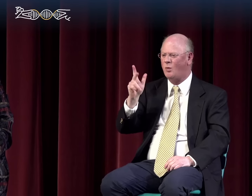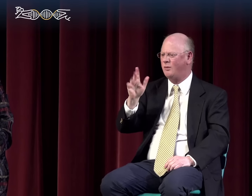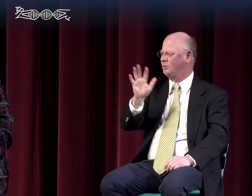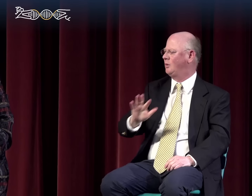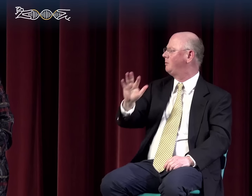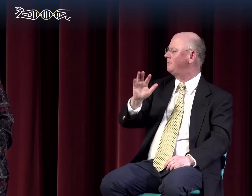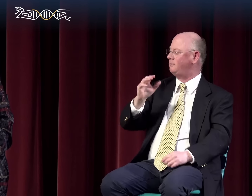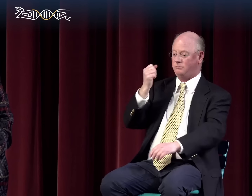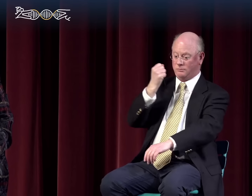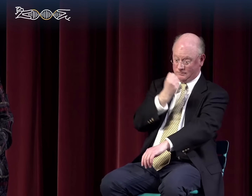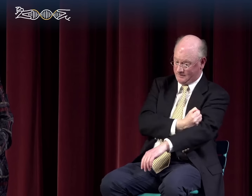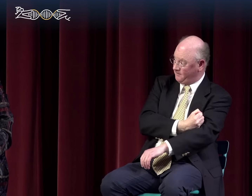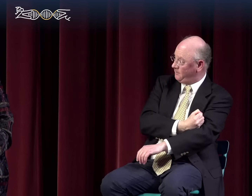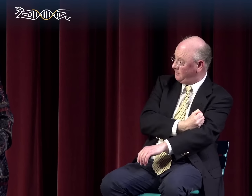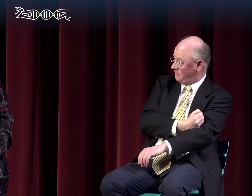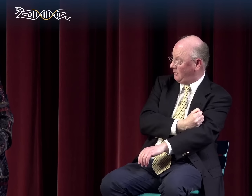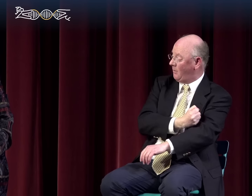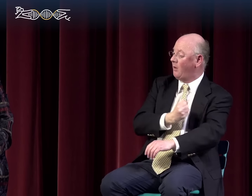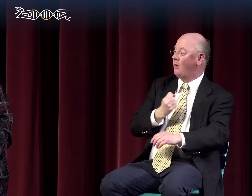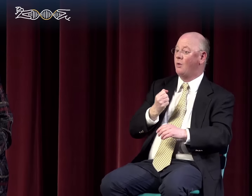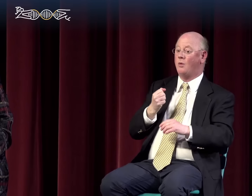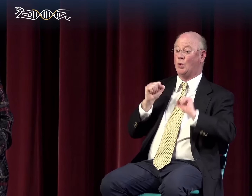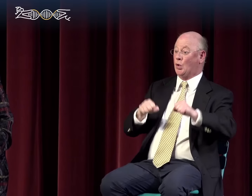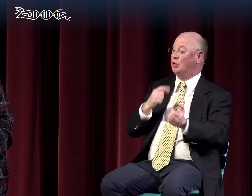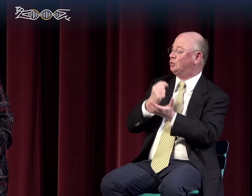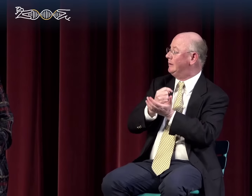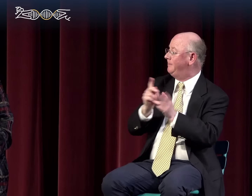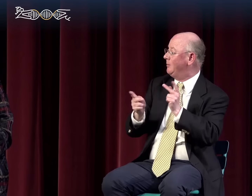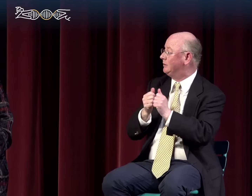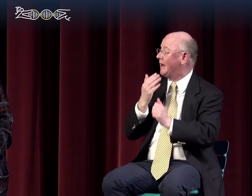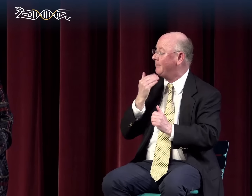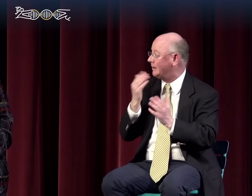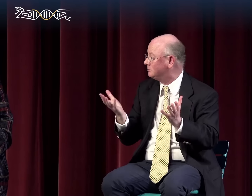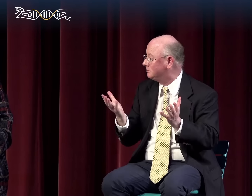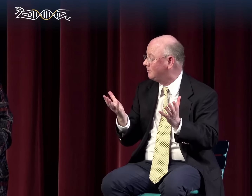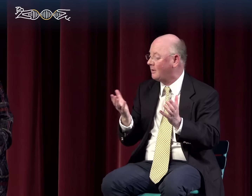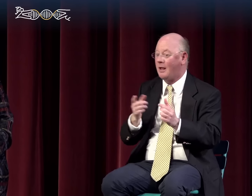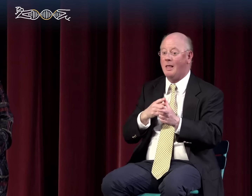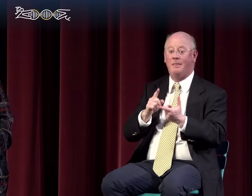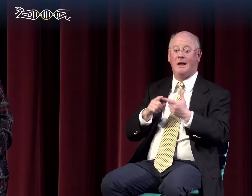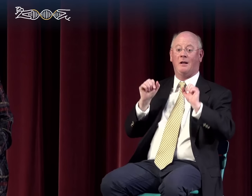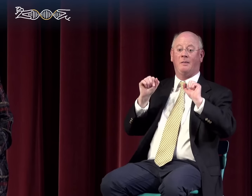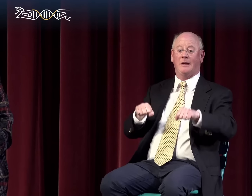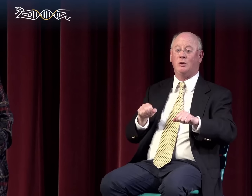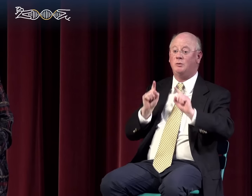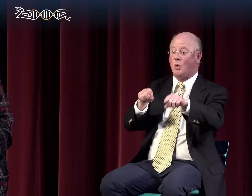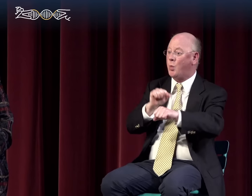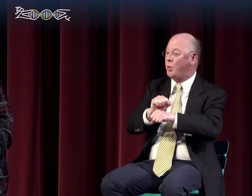injectable insulin to be able to treat people with diabetes they were able